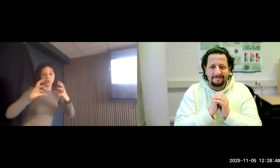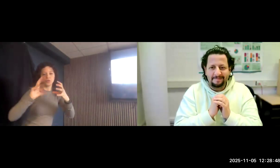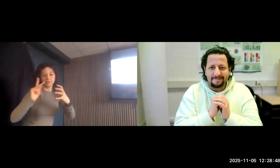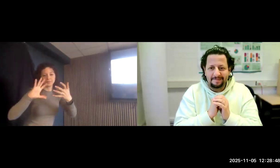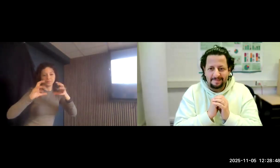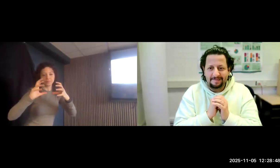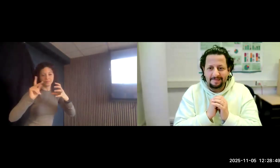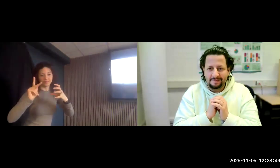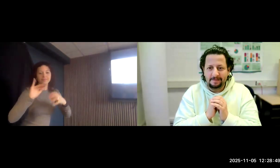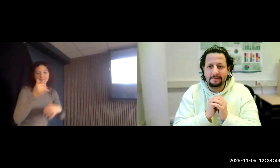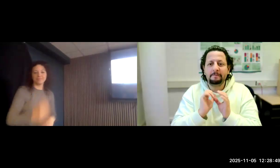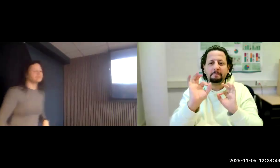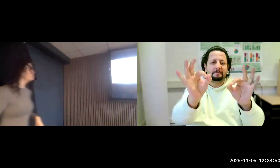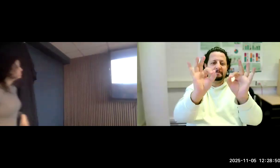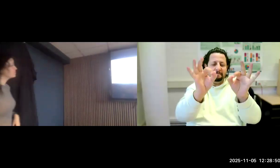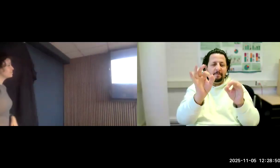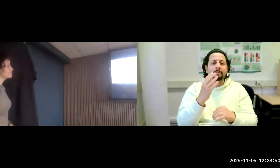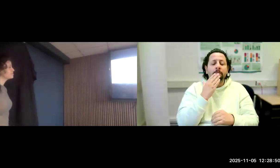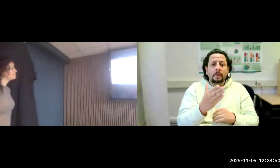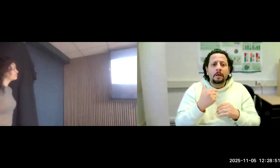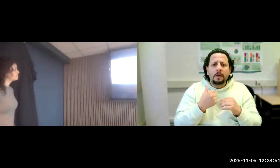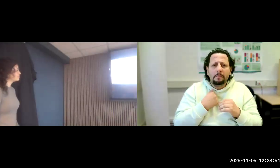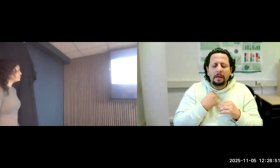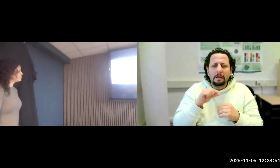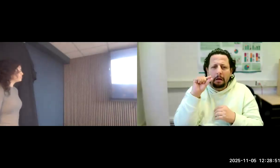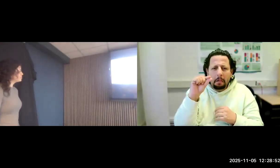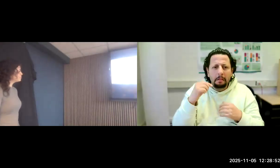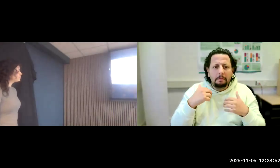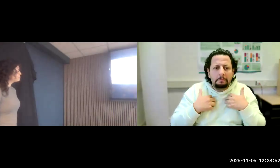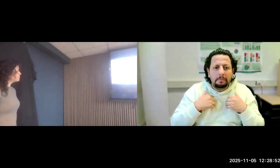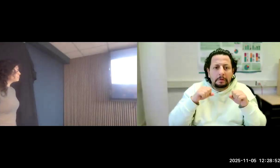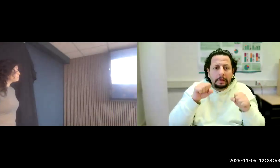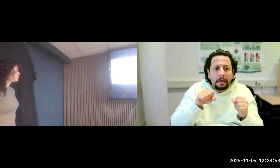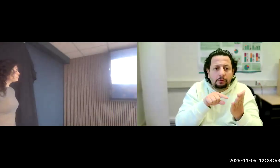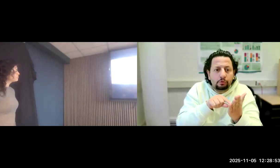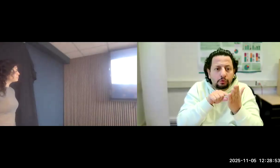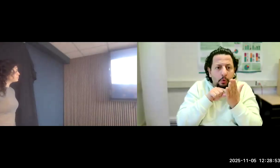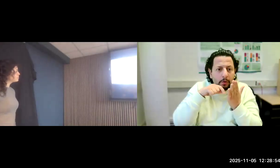Great, so we have these different communities.